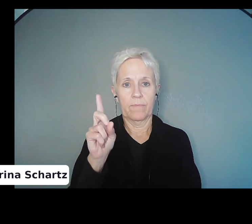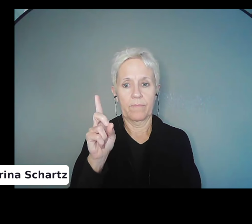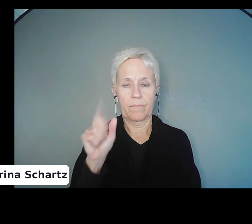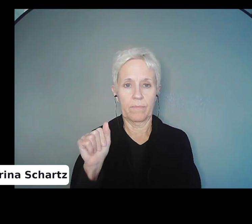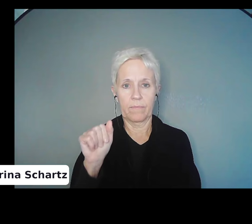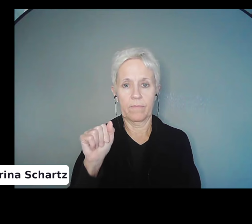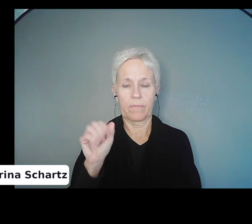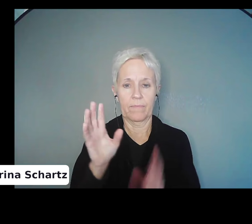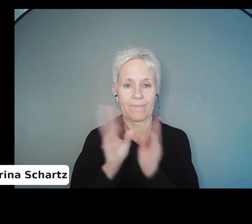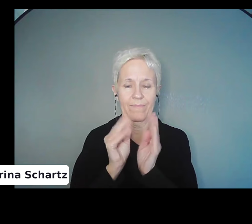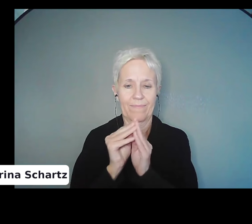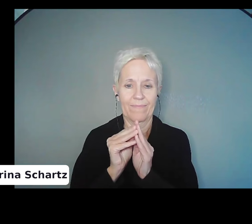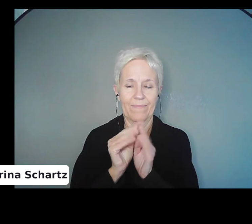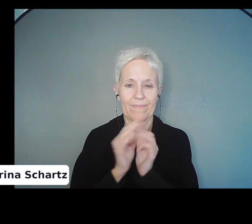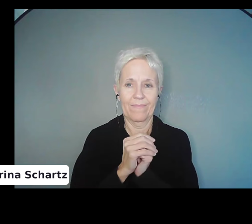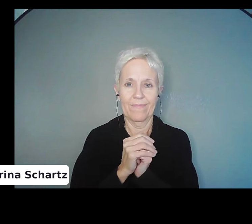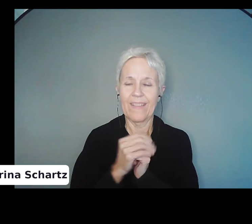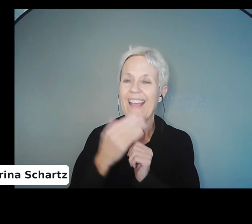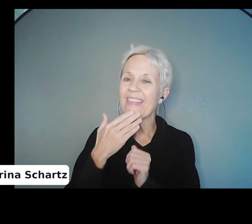Those will show up any minute.